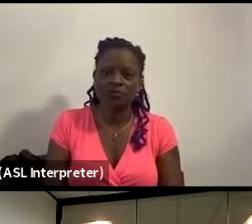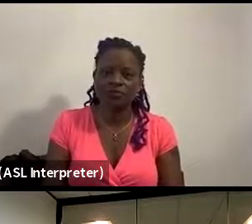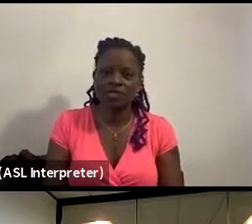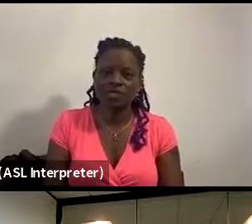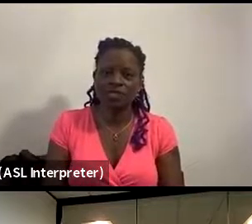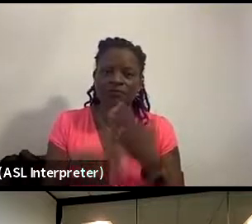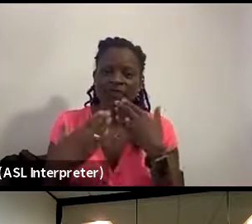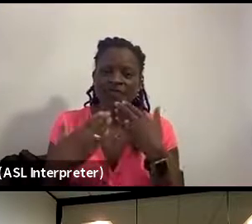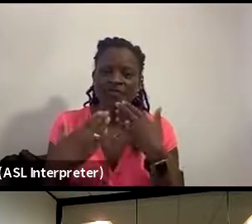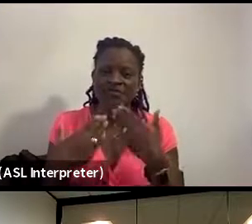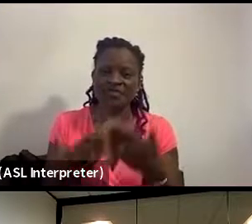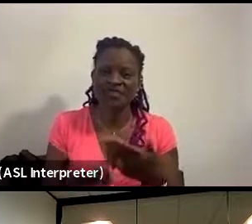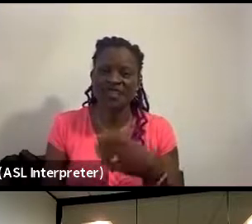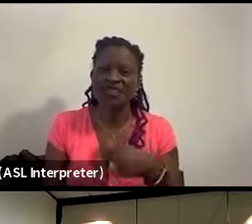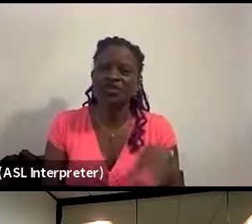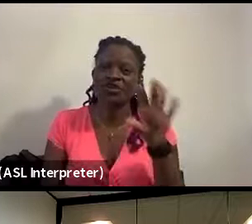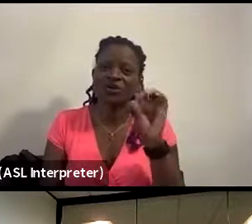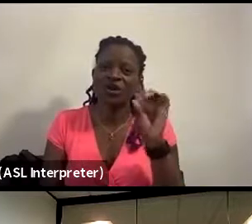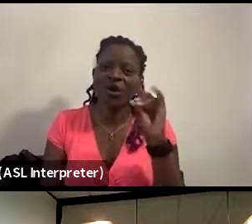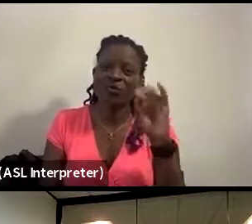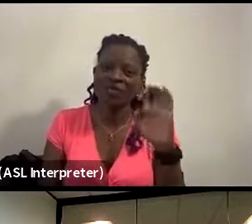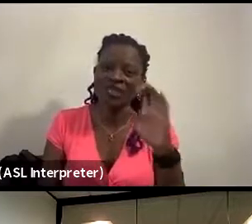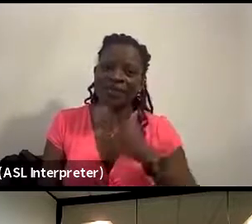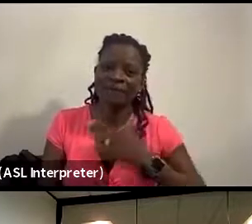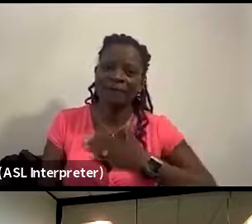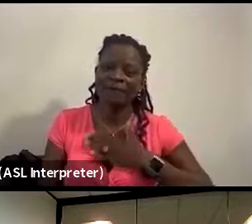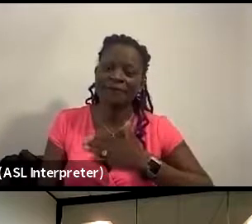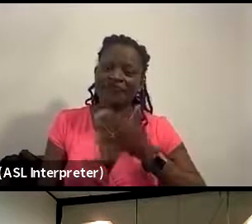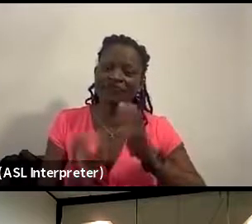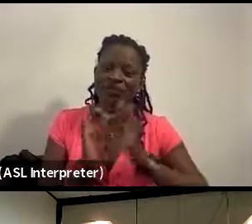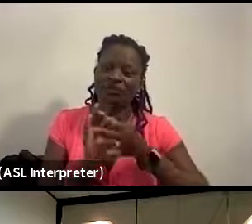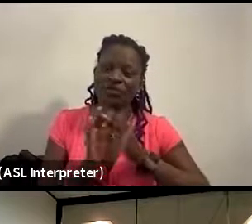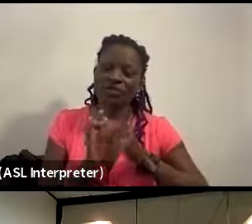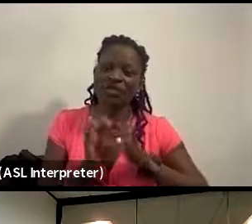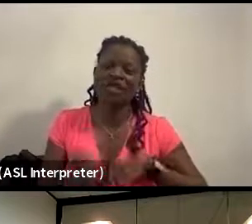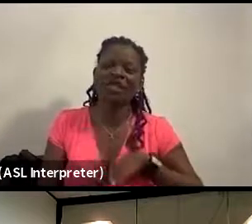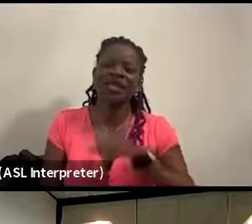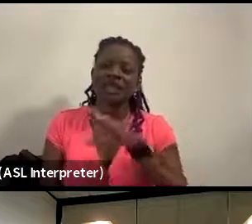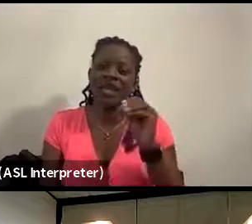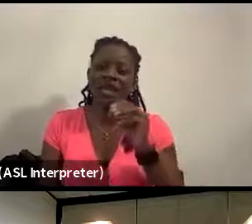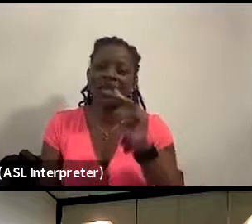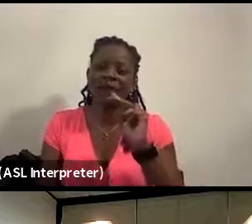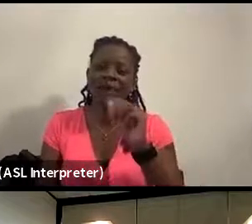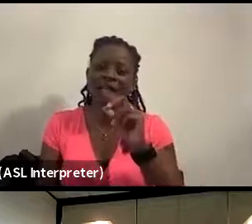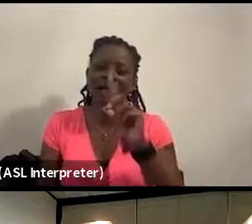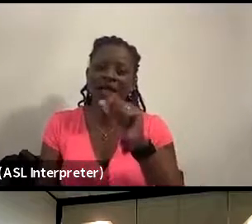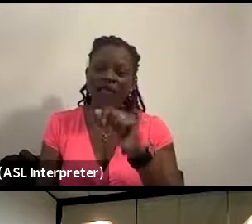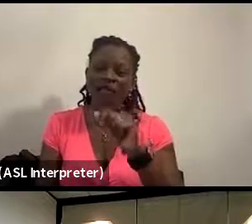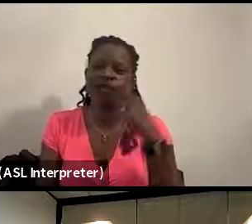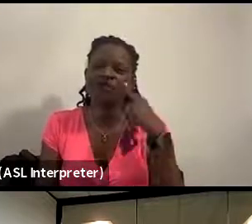crew for being here on Asao and maybe our Spanish interpreter. For more information, please.